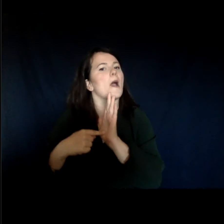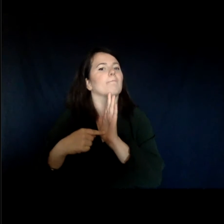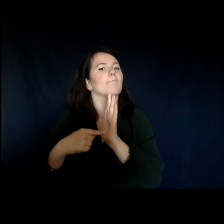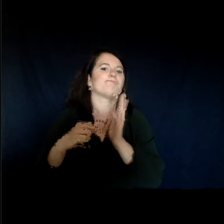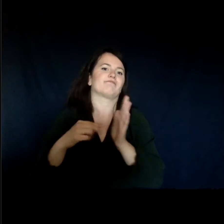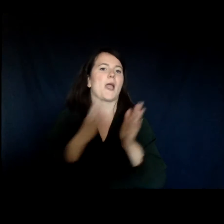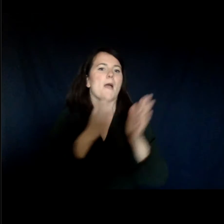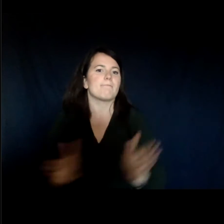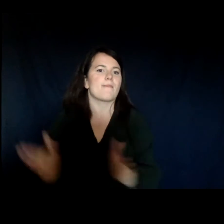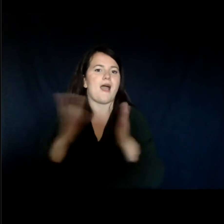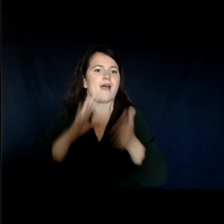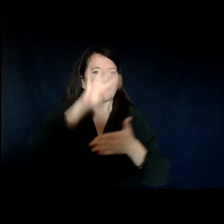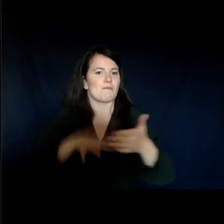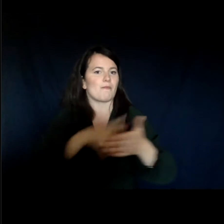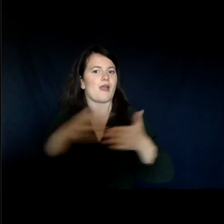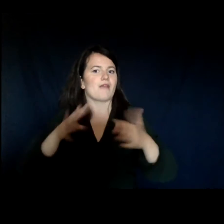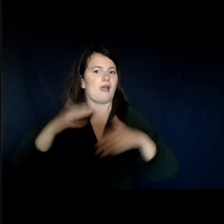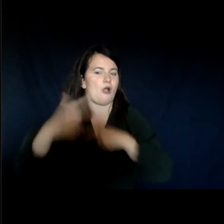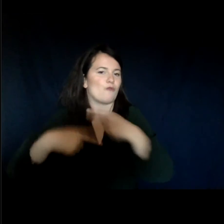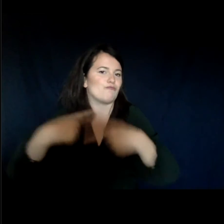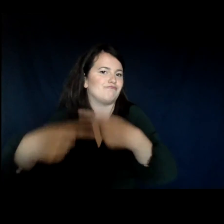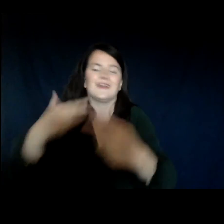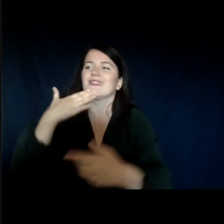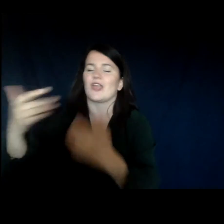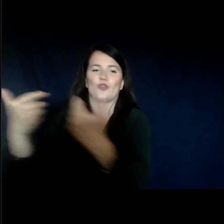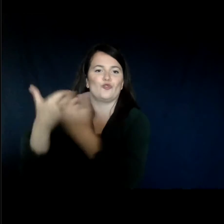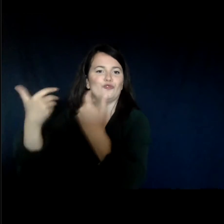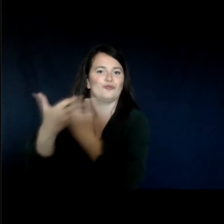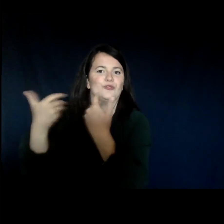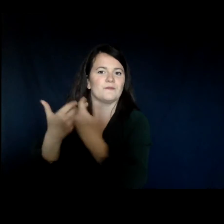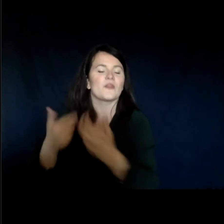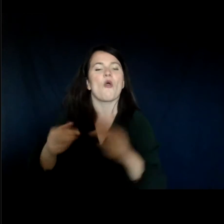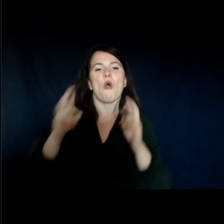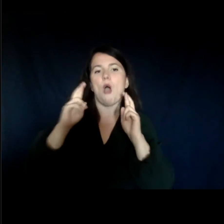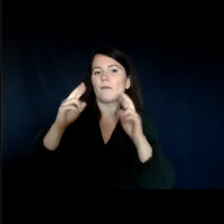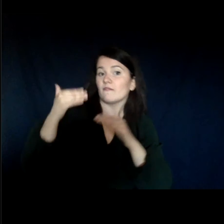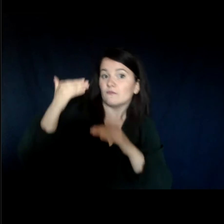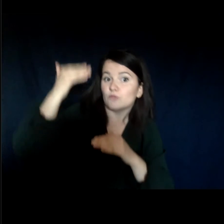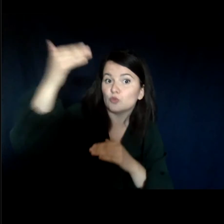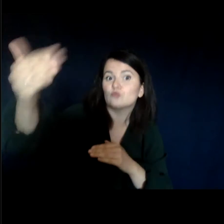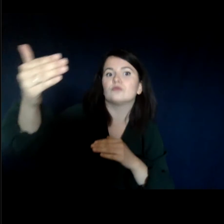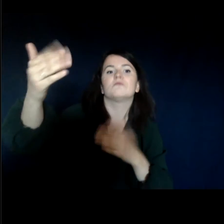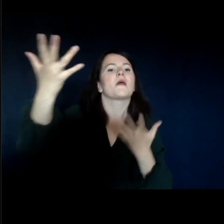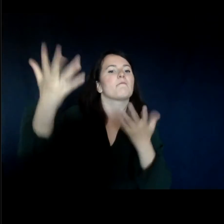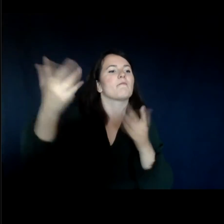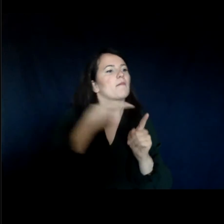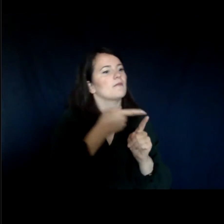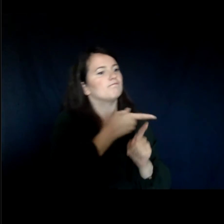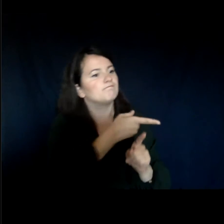that you've provided that we'll have the opportunity to discuss at the end with the other panellists as well.